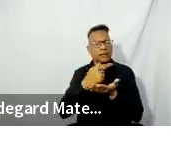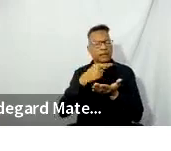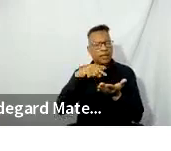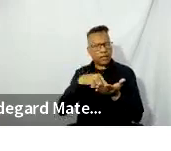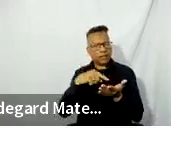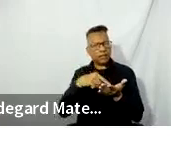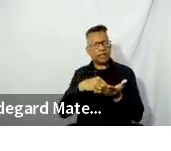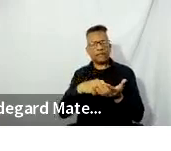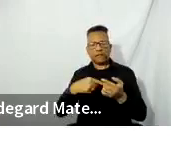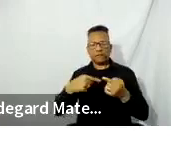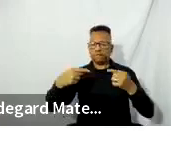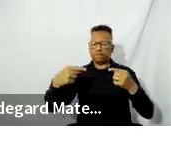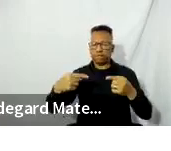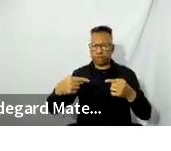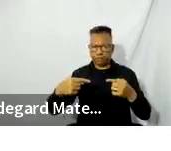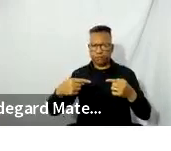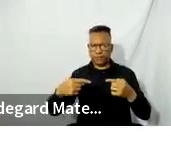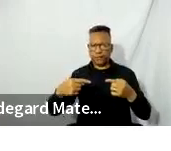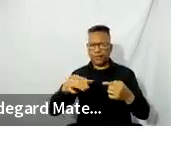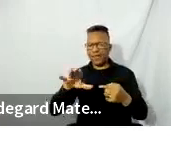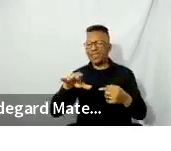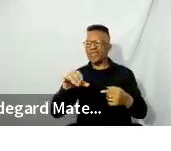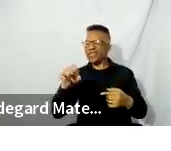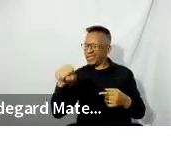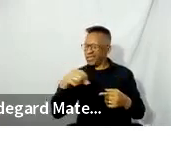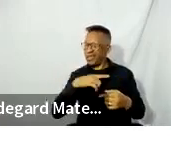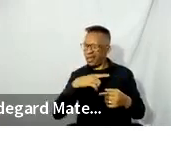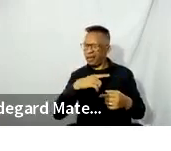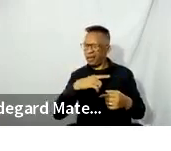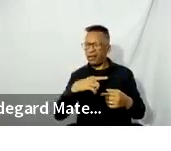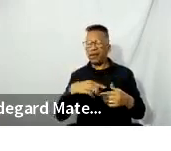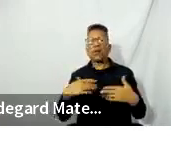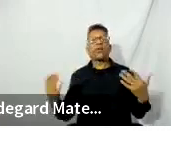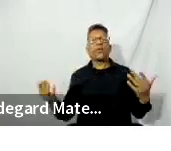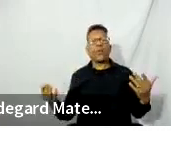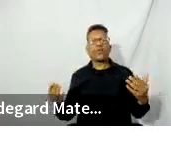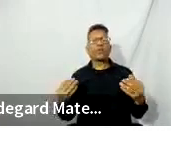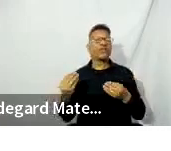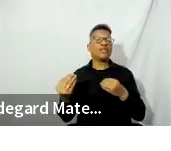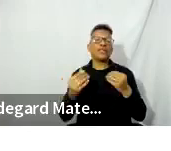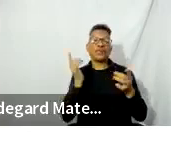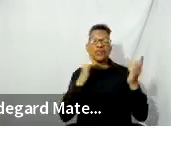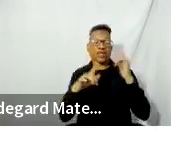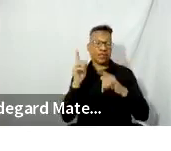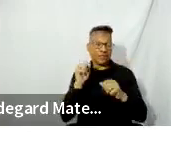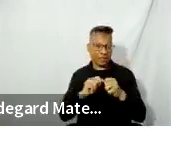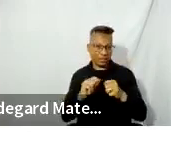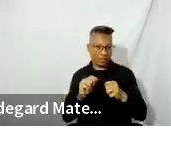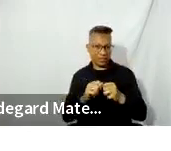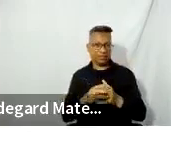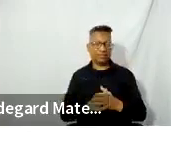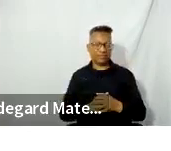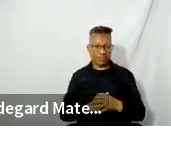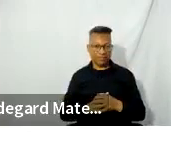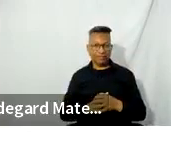d? And if so And if so, what And if so, what is And if so, what is the What is the the principle, then, the principle, then, of of course